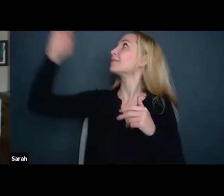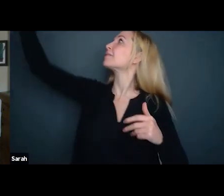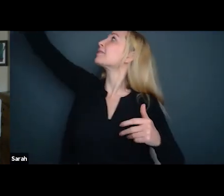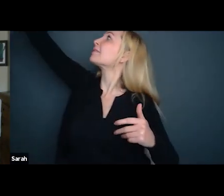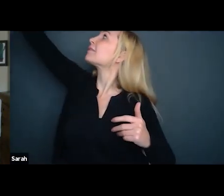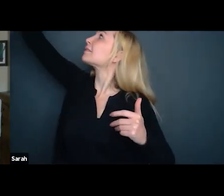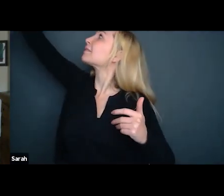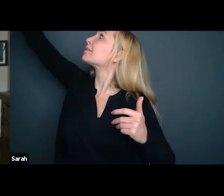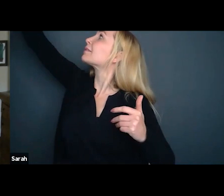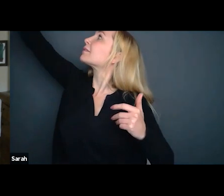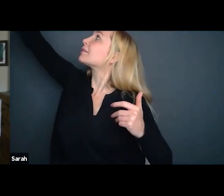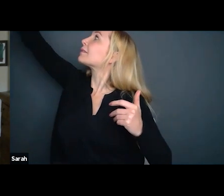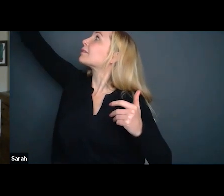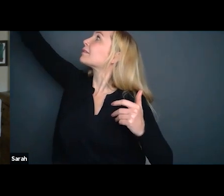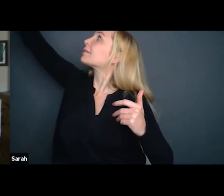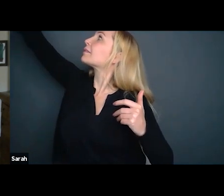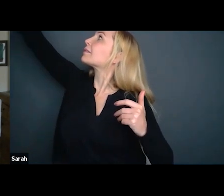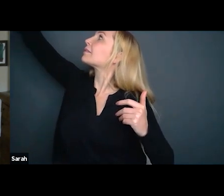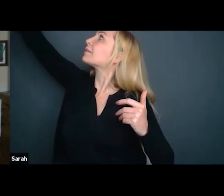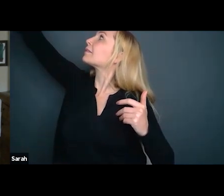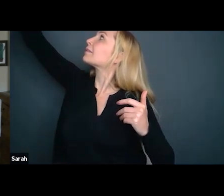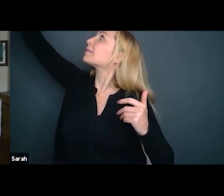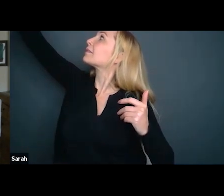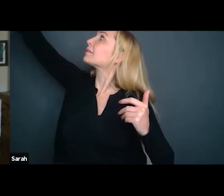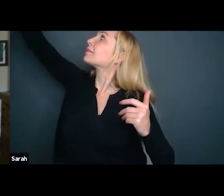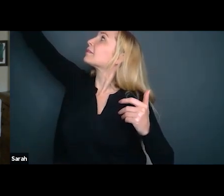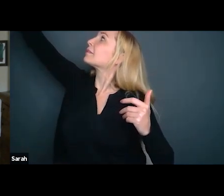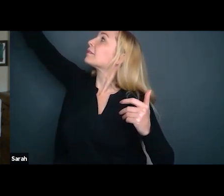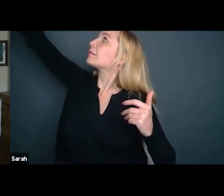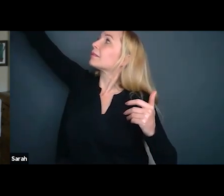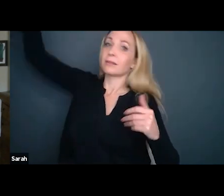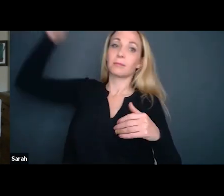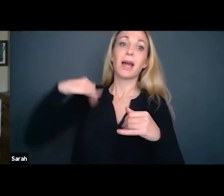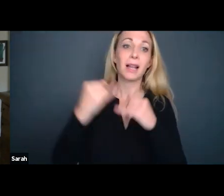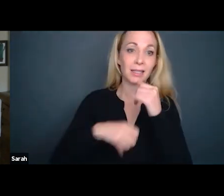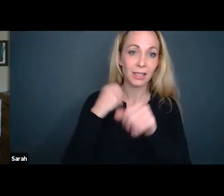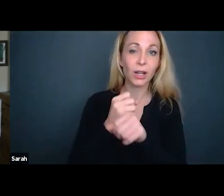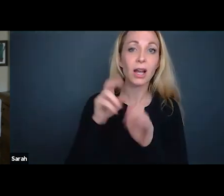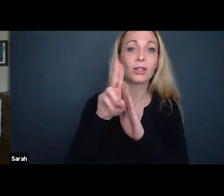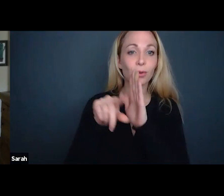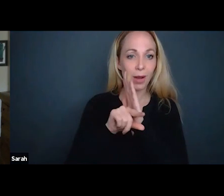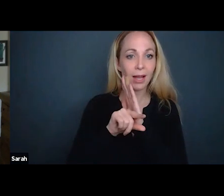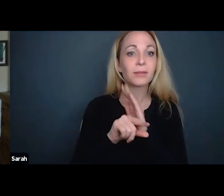So, in my last year of undergrad, I discovered DeafSpace.